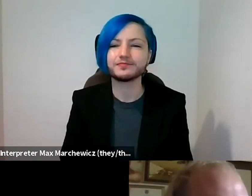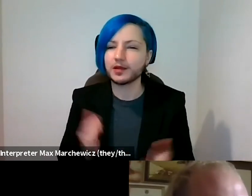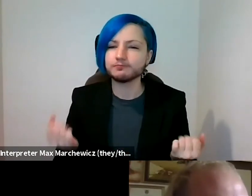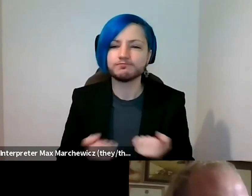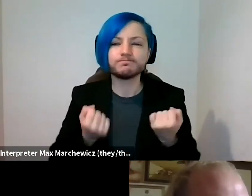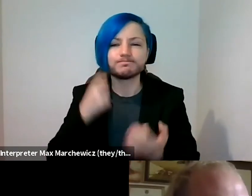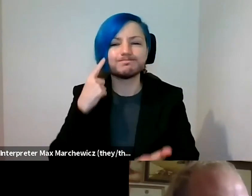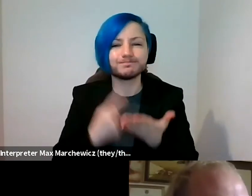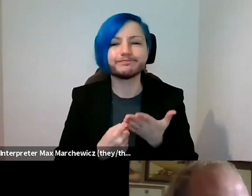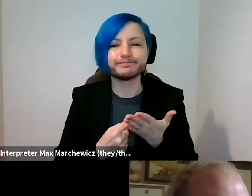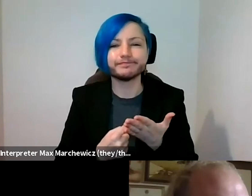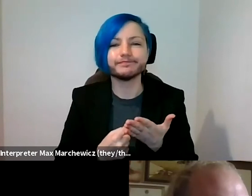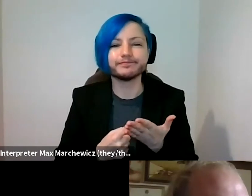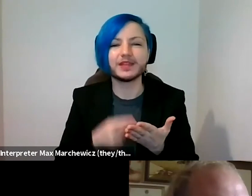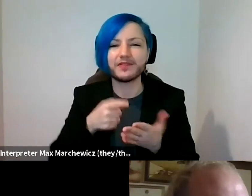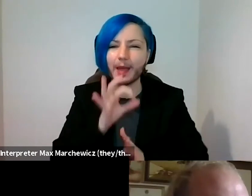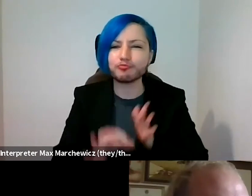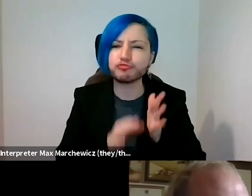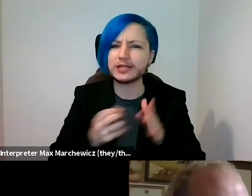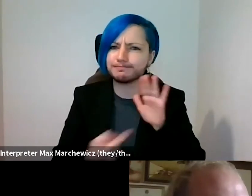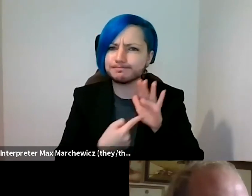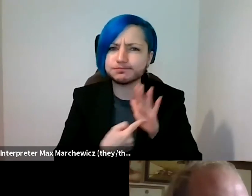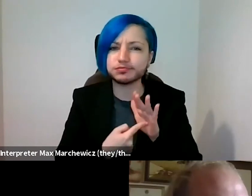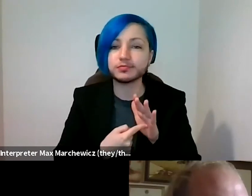and I think people are generally interested to know,